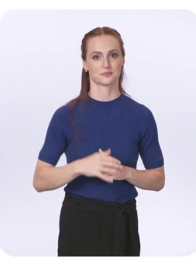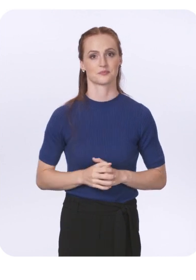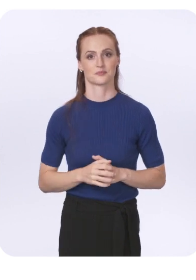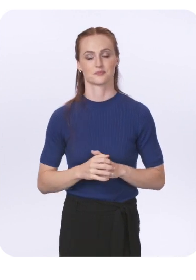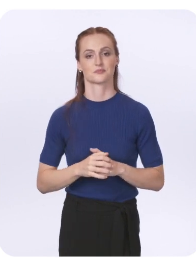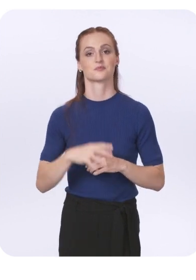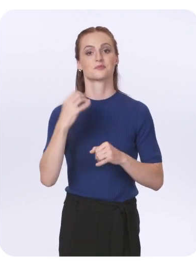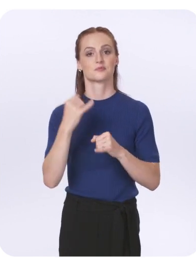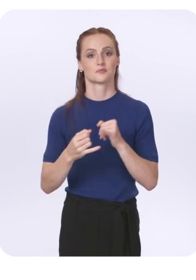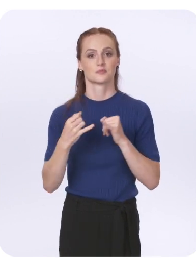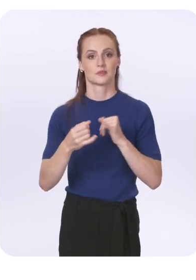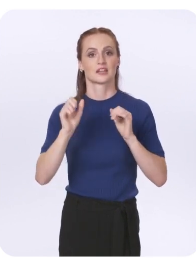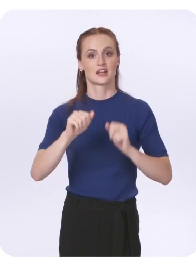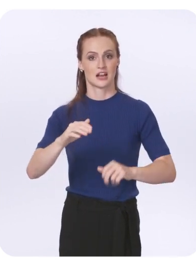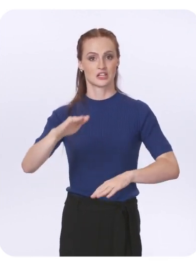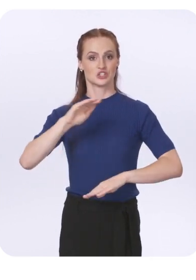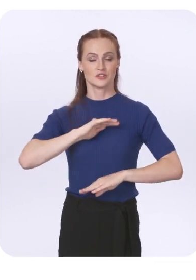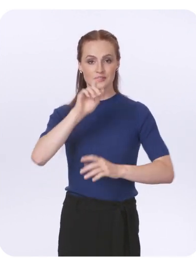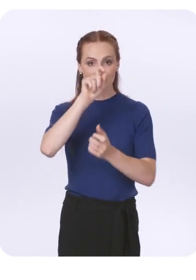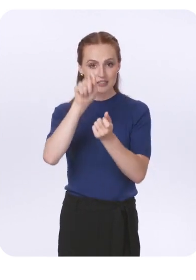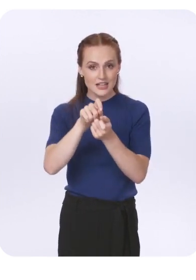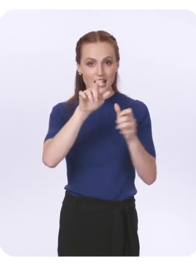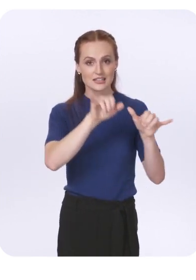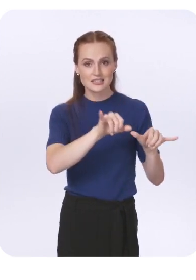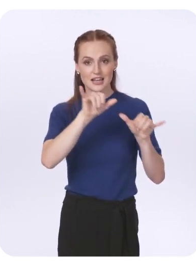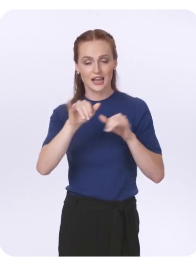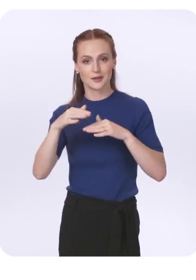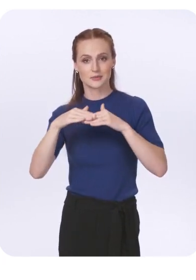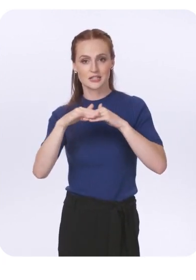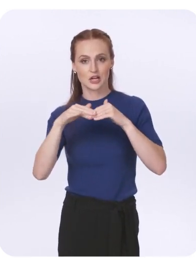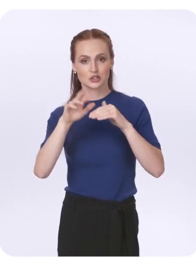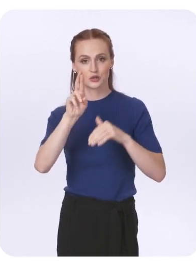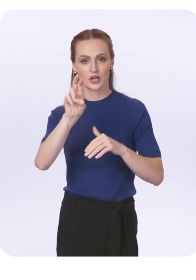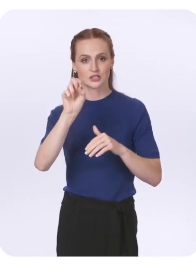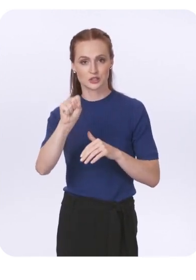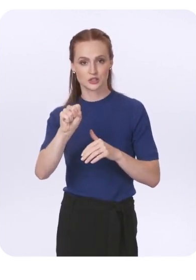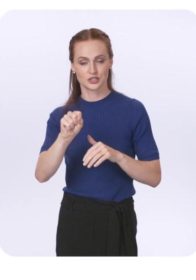And beyond this, they were able to achieve the exact same texture resolution